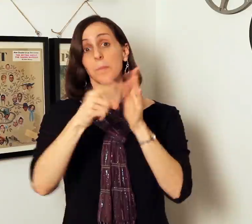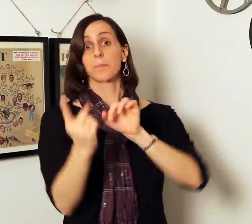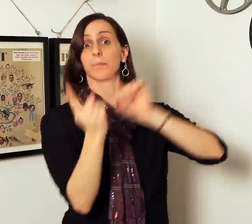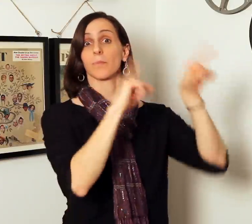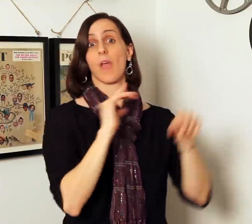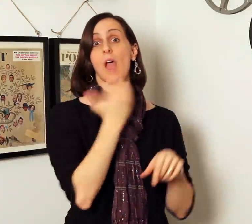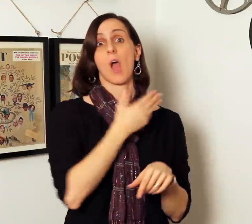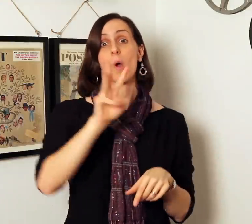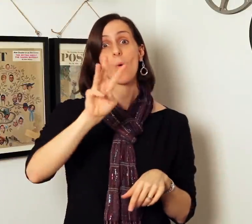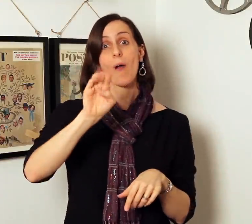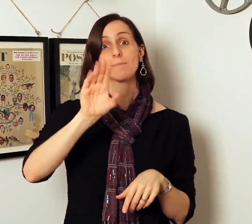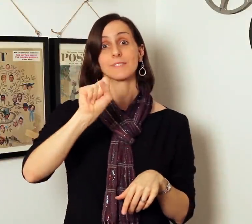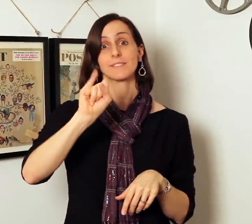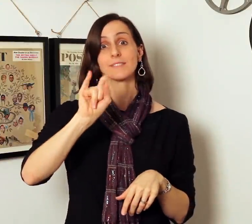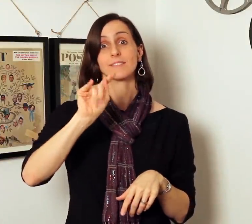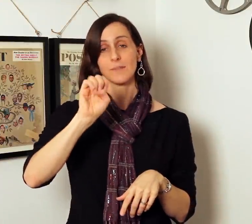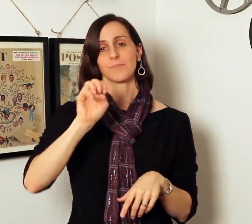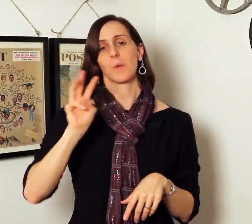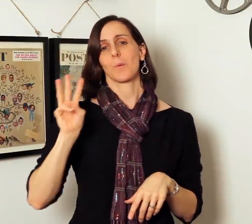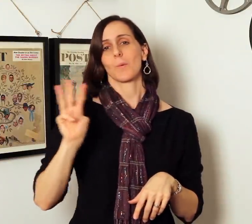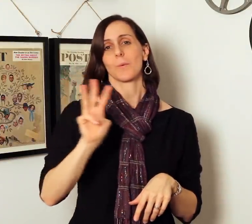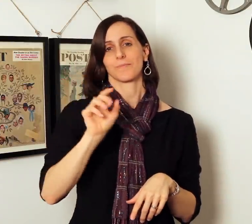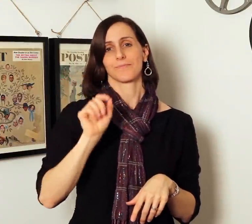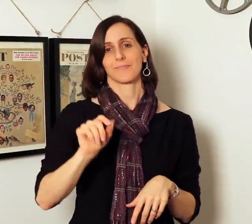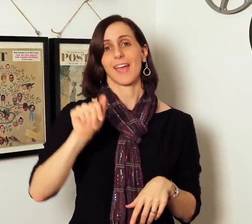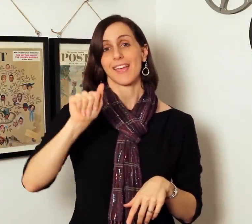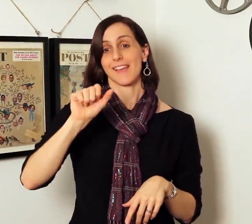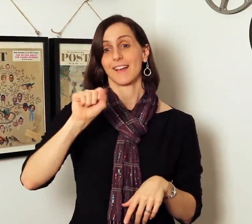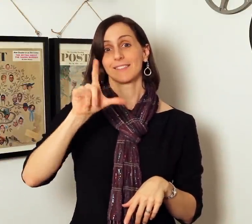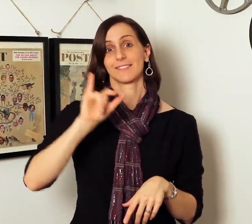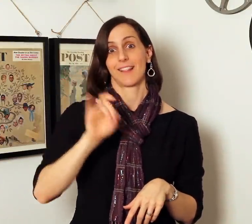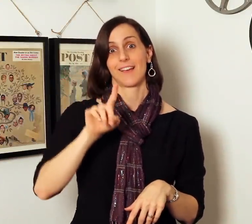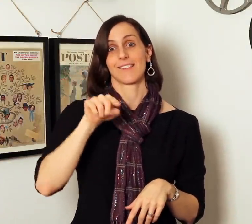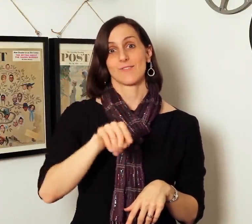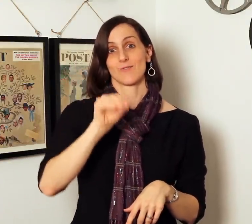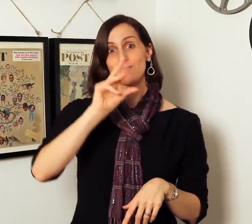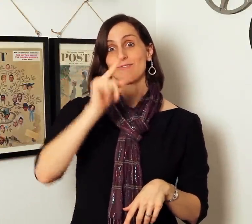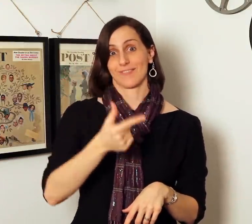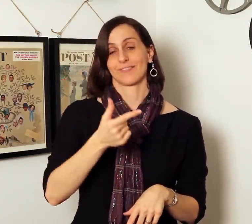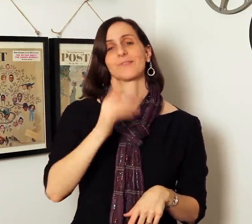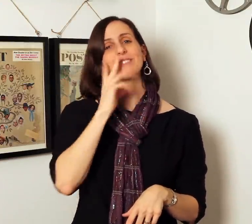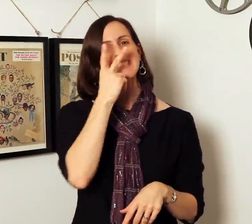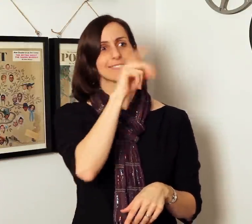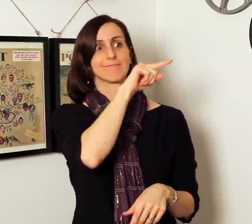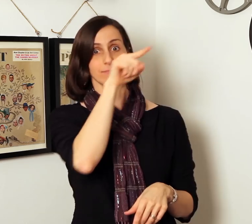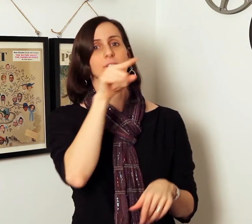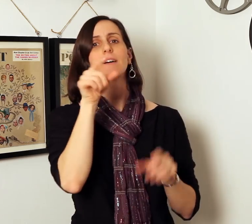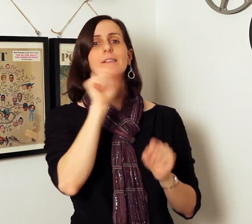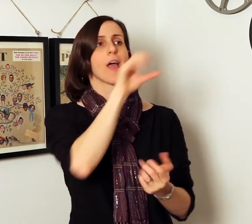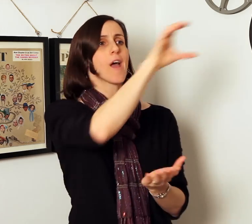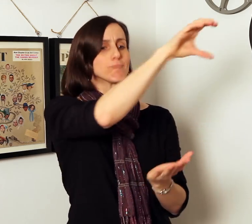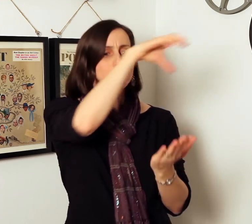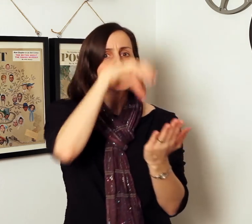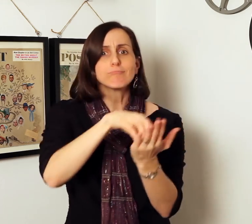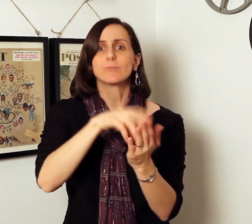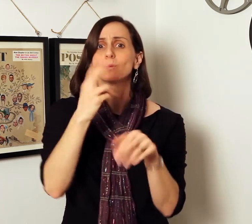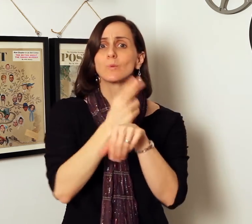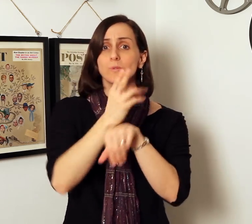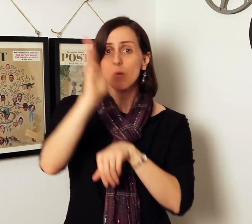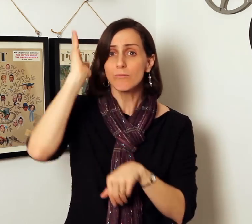For example, you can go to our website, http://www.aslized.org and cite specific videos for